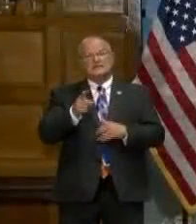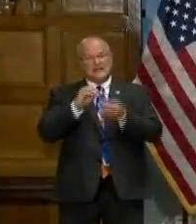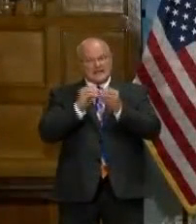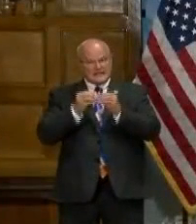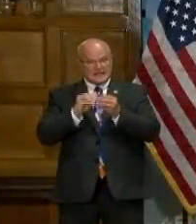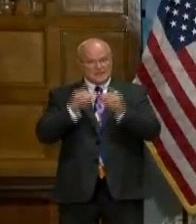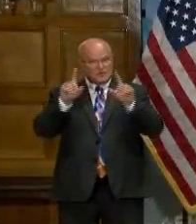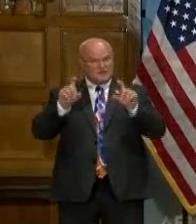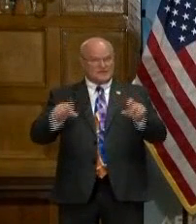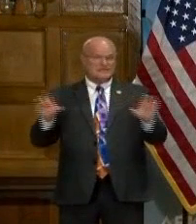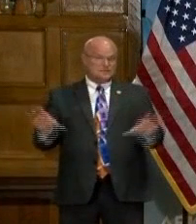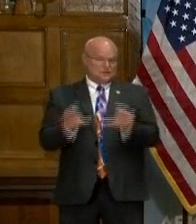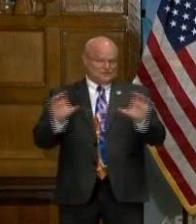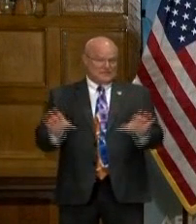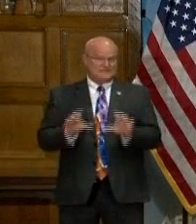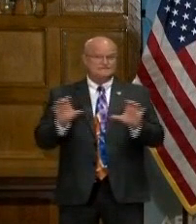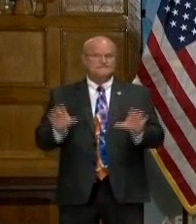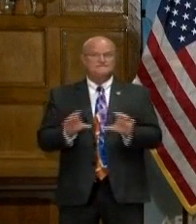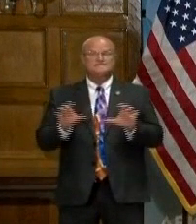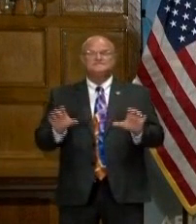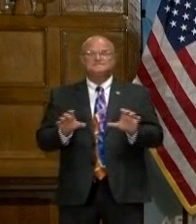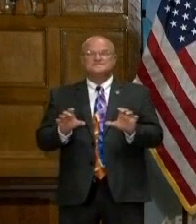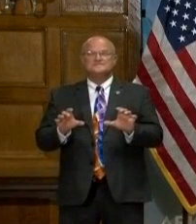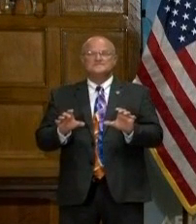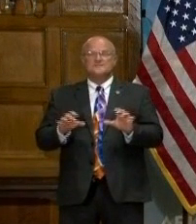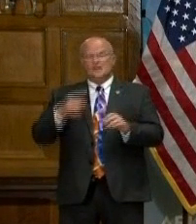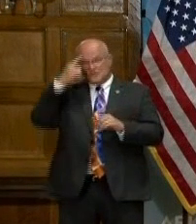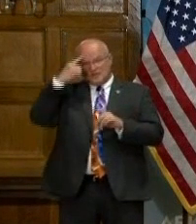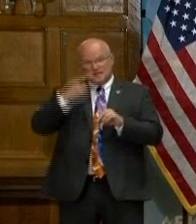WHICH HAS REMAINED CONSTANT SINCE DAY ONE. YOU CAN SEE THE TREND LINE IN